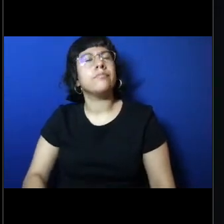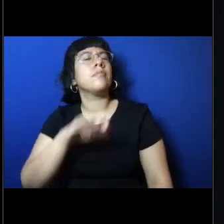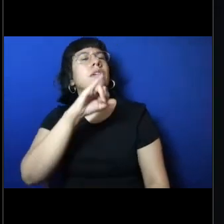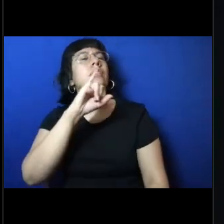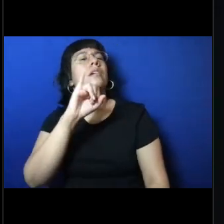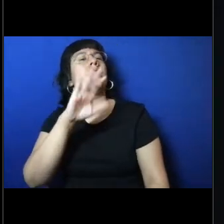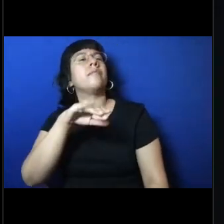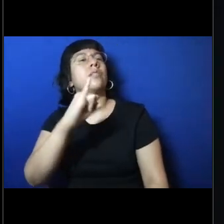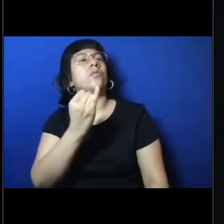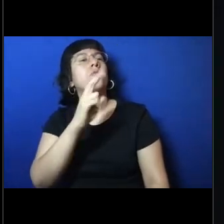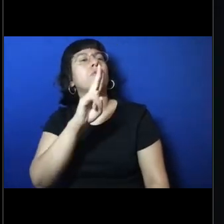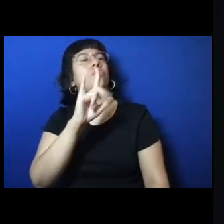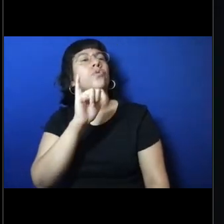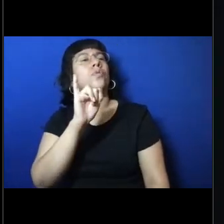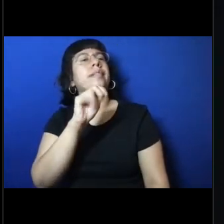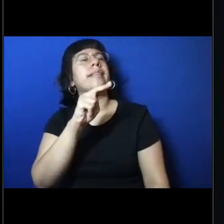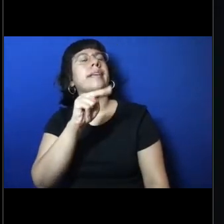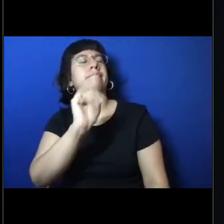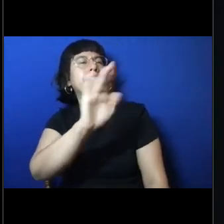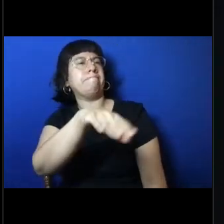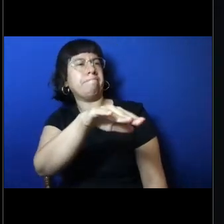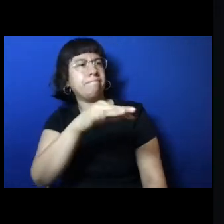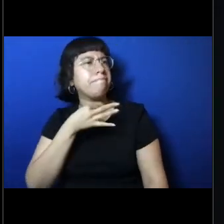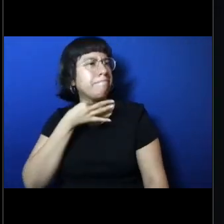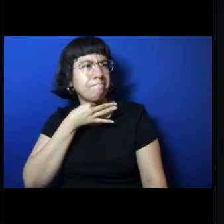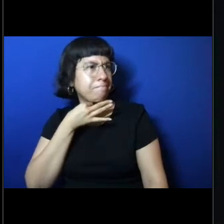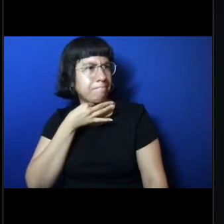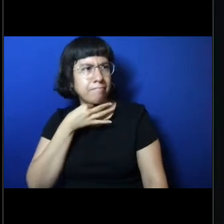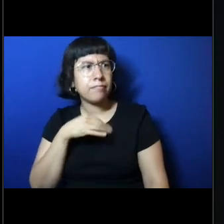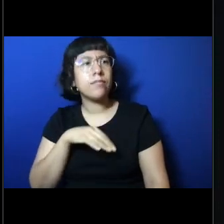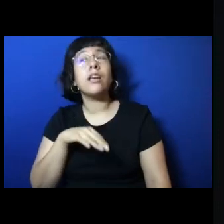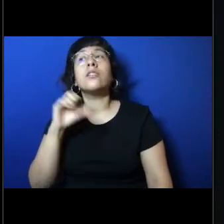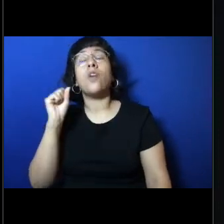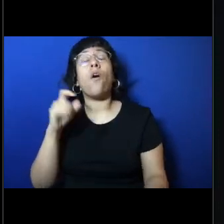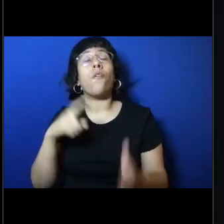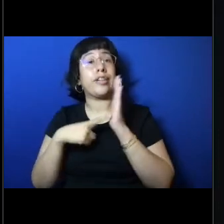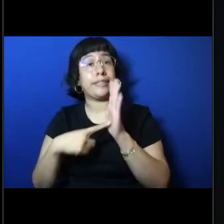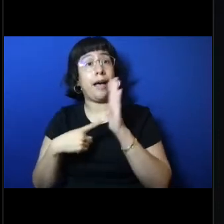Did the satellites dump their data each time they pass the Pole; so at Svalbard and McMurdo?